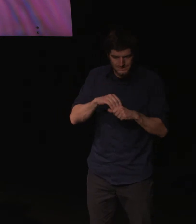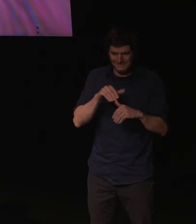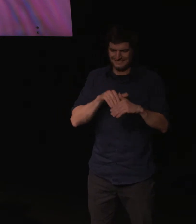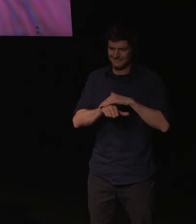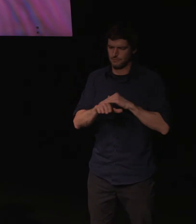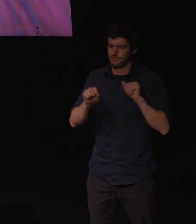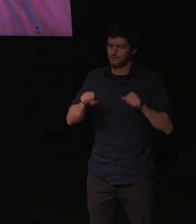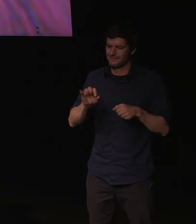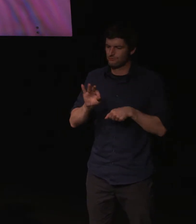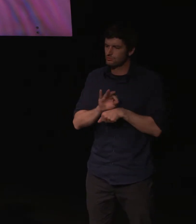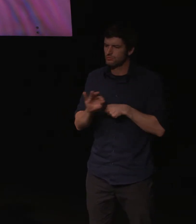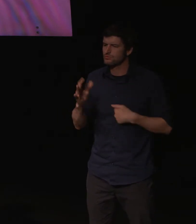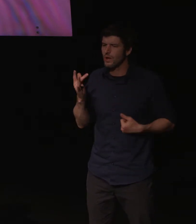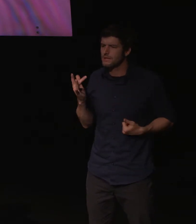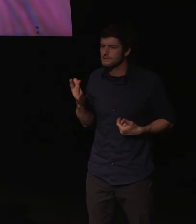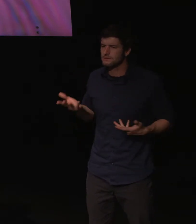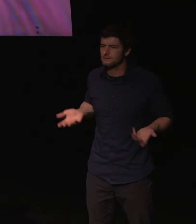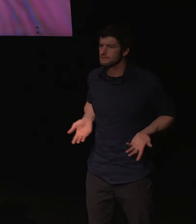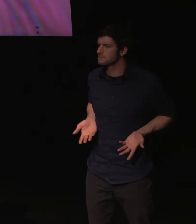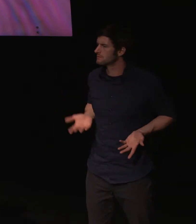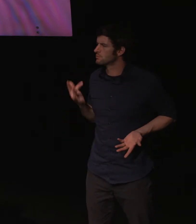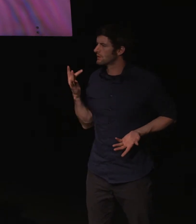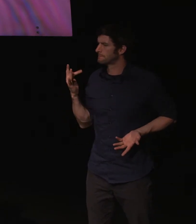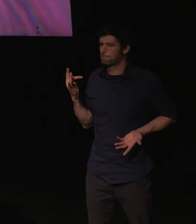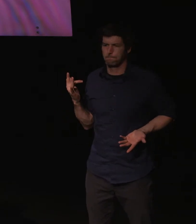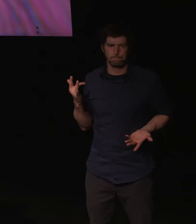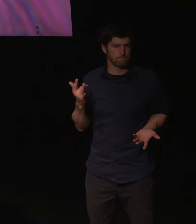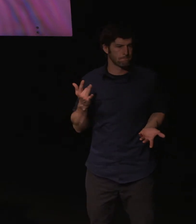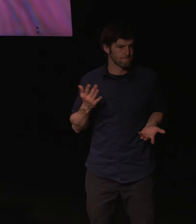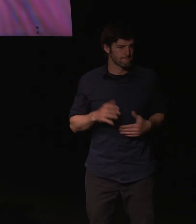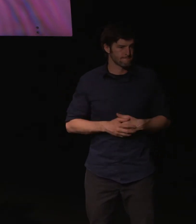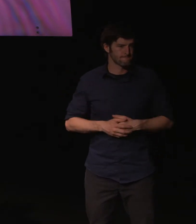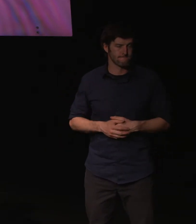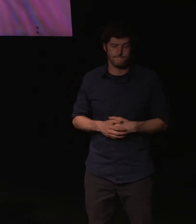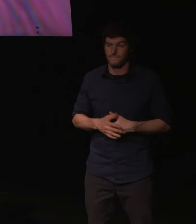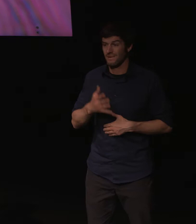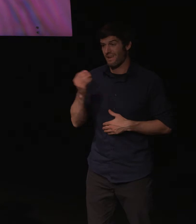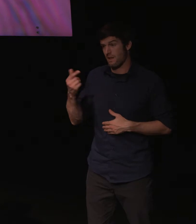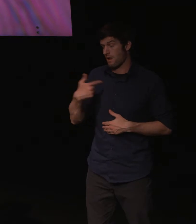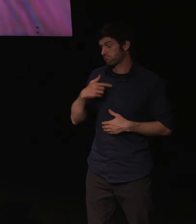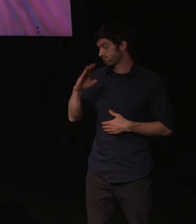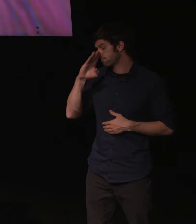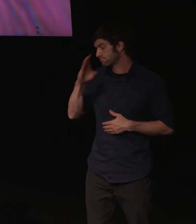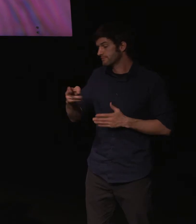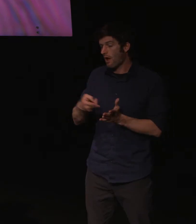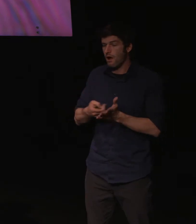I'm going to be honest with absolutely all of you in a way that I have not been able to be honest